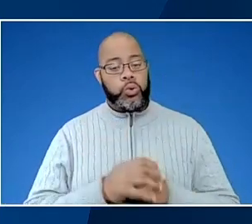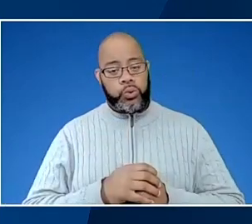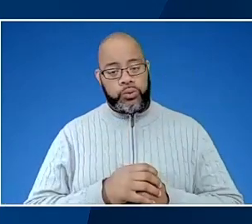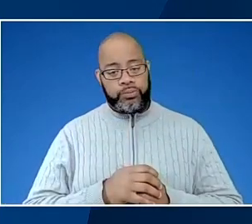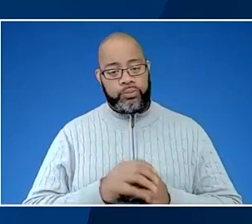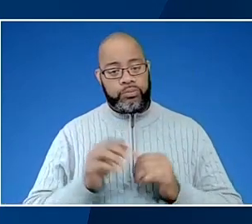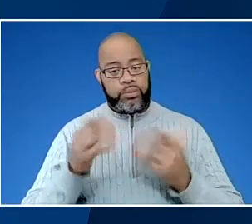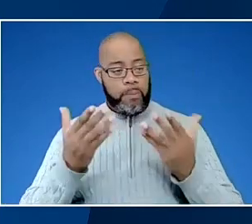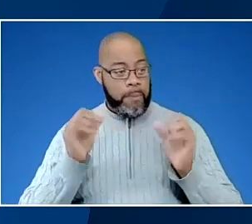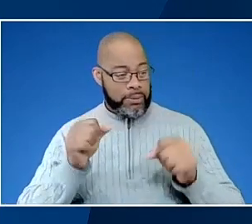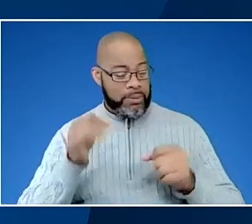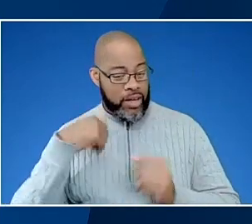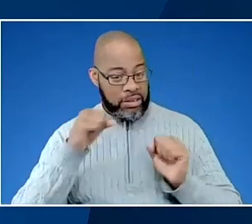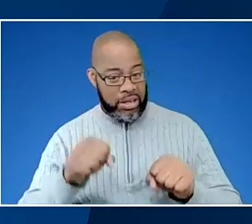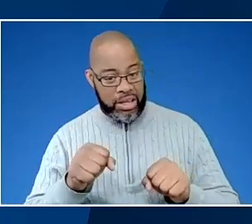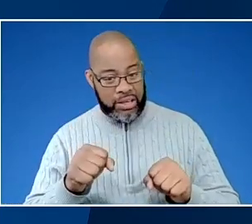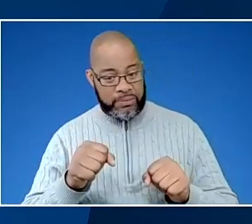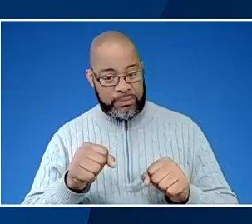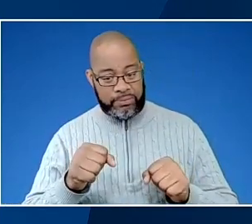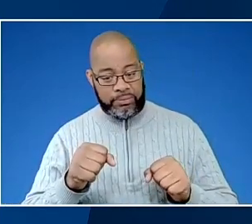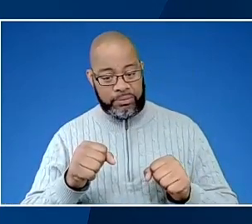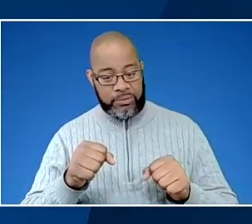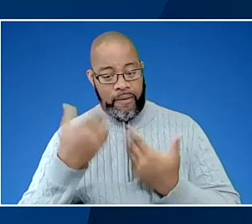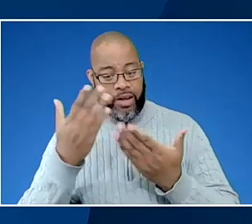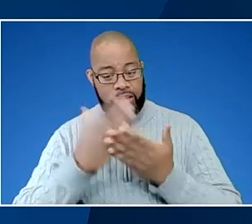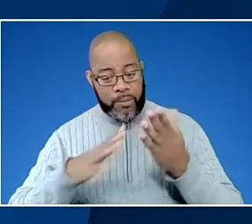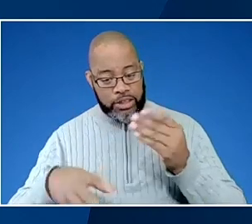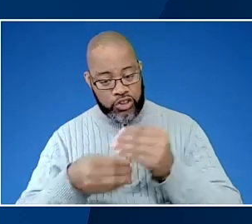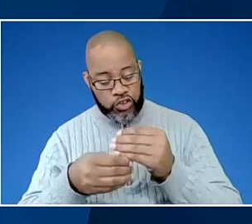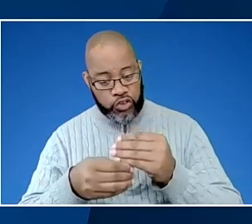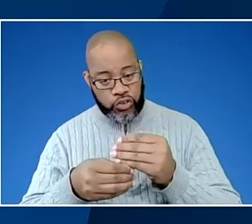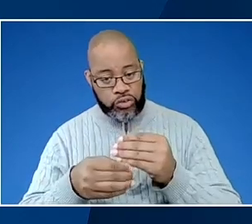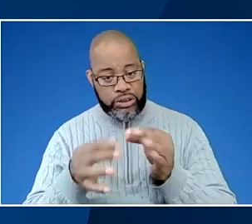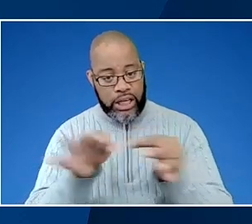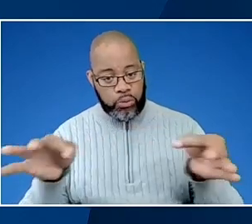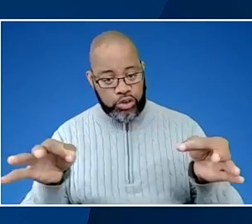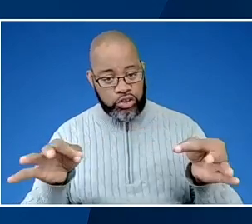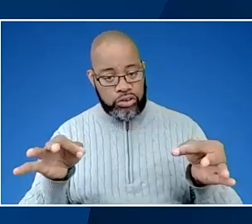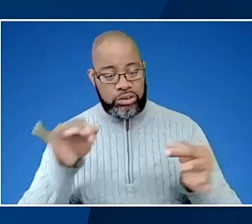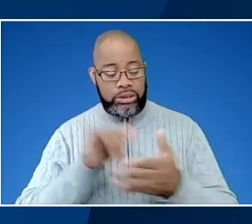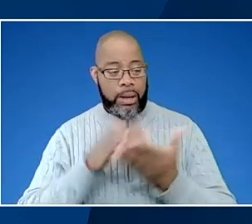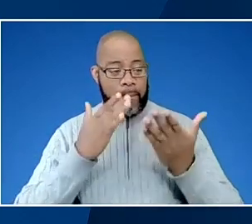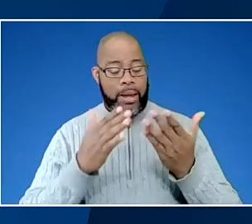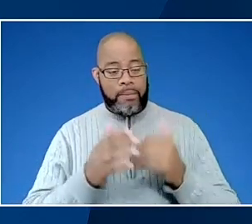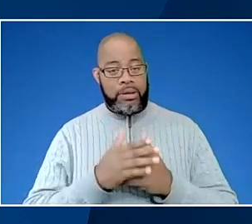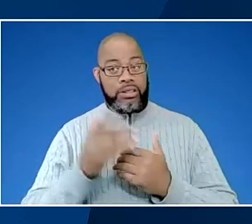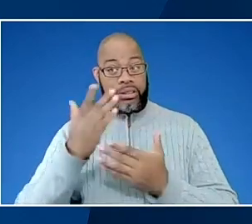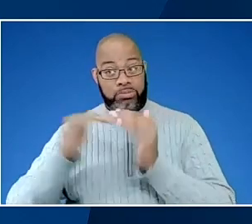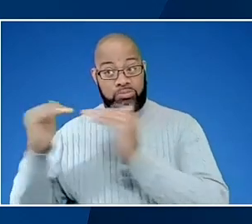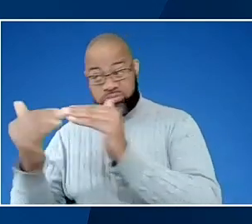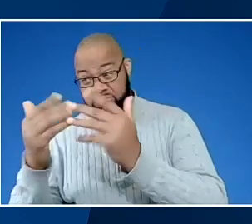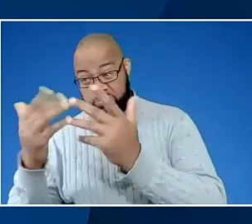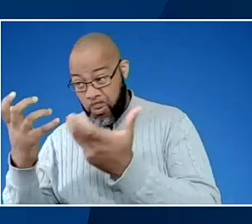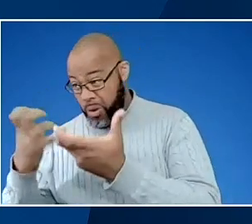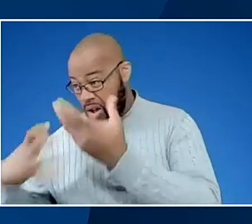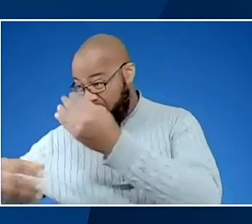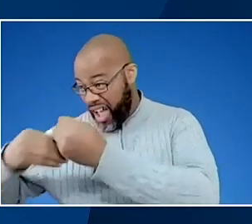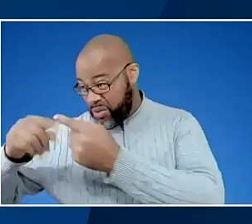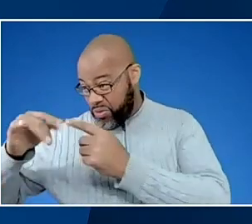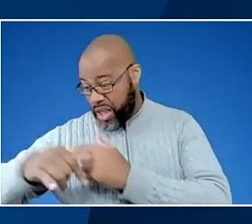can provide some additional language that my counterpart would like to add to that. But that's something that's based on our